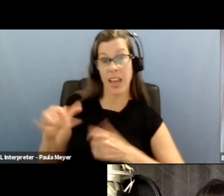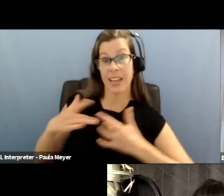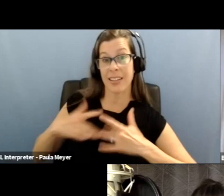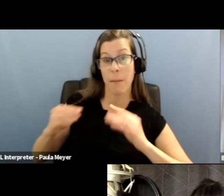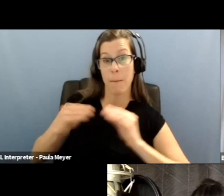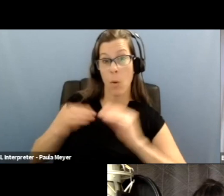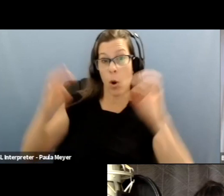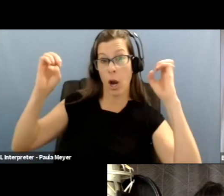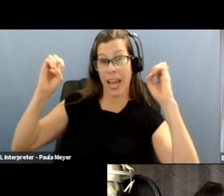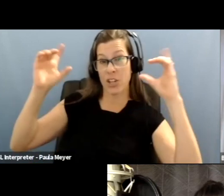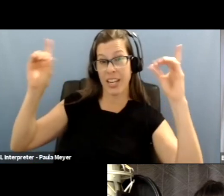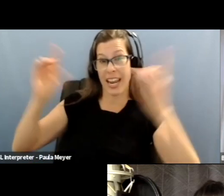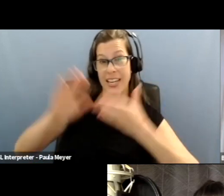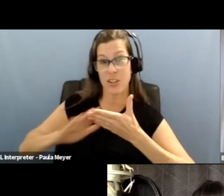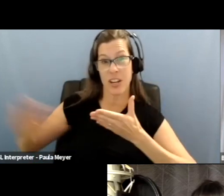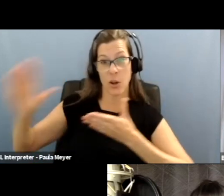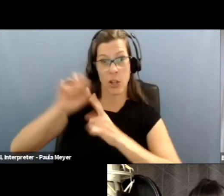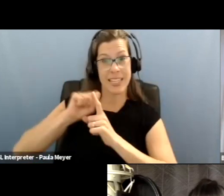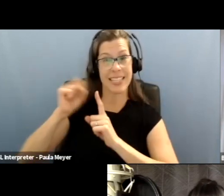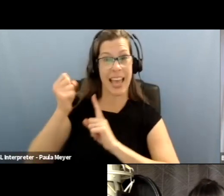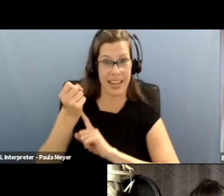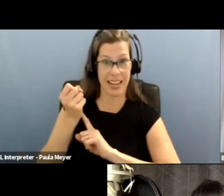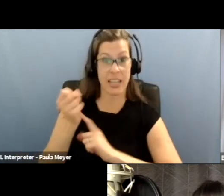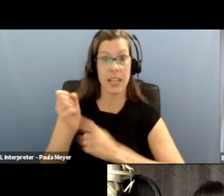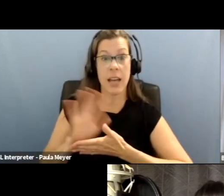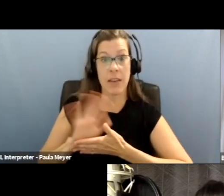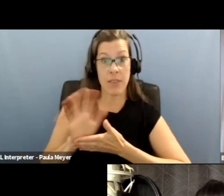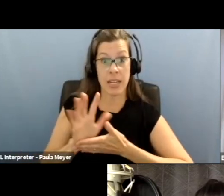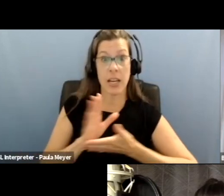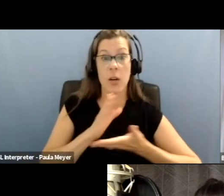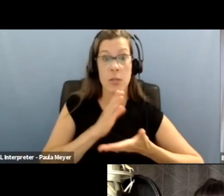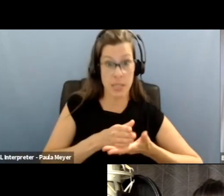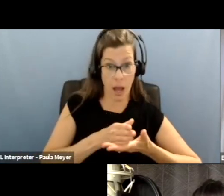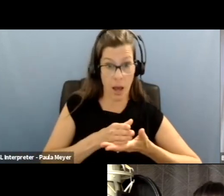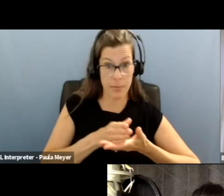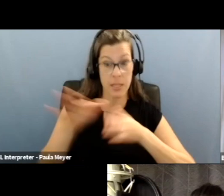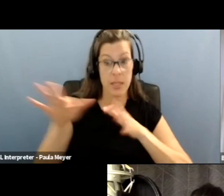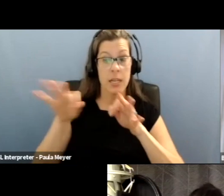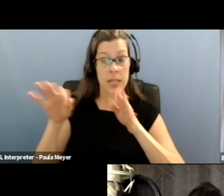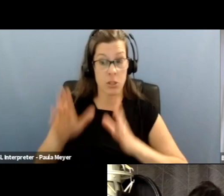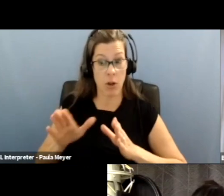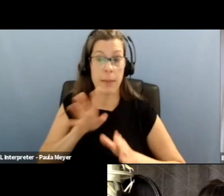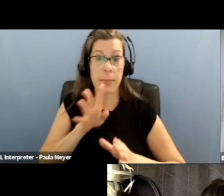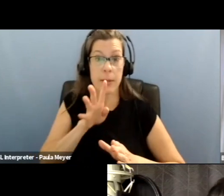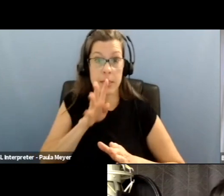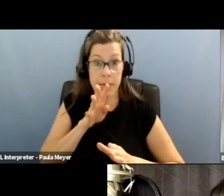So extended descriptions are where the video stops, the describer speaks, and then the video picks back up again.